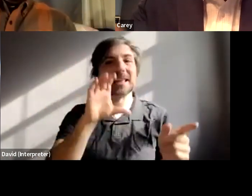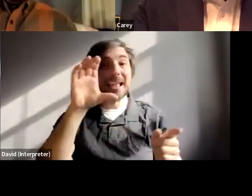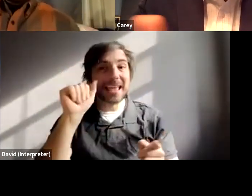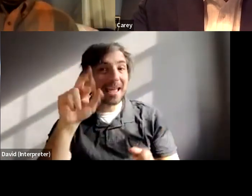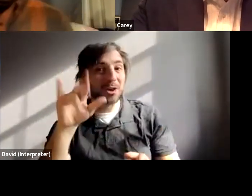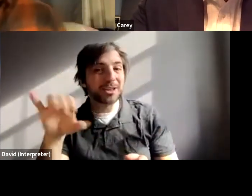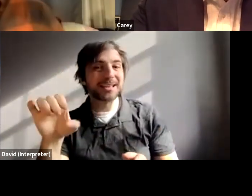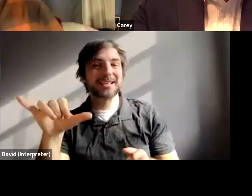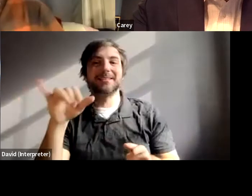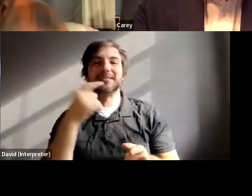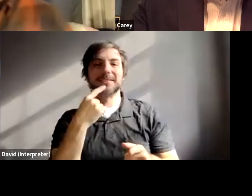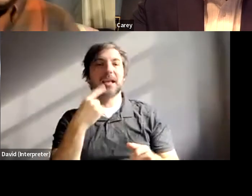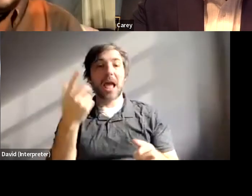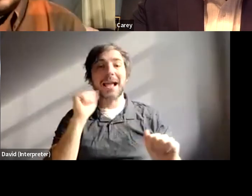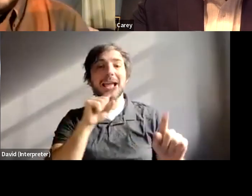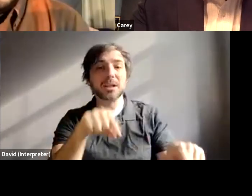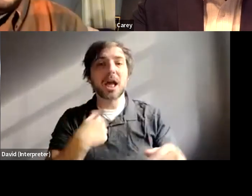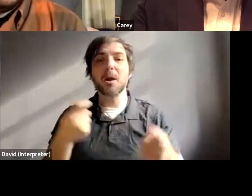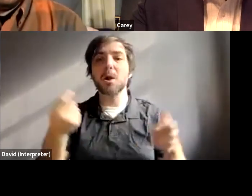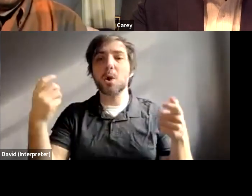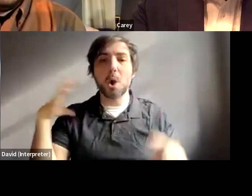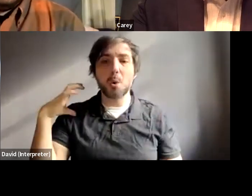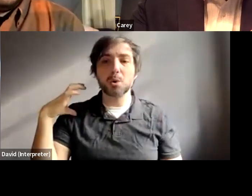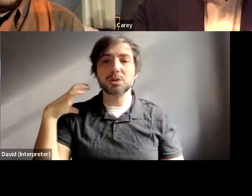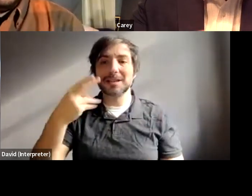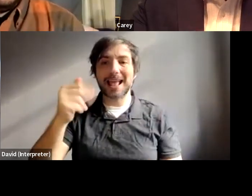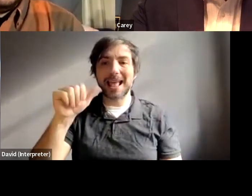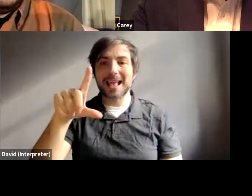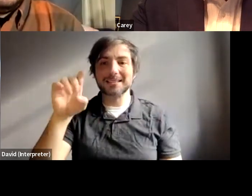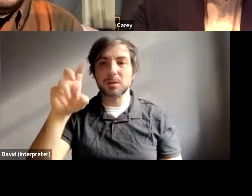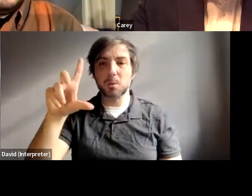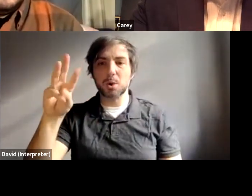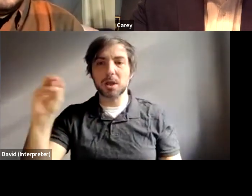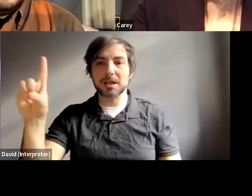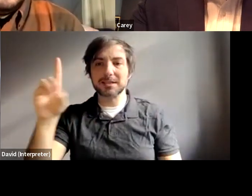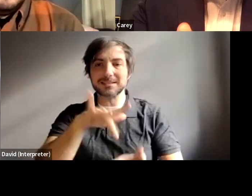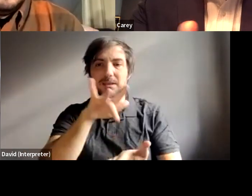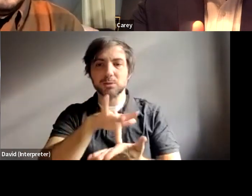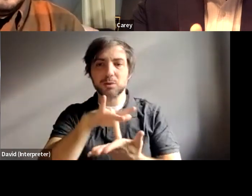I coach at central. We had a young man on the autism spectrum. He was